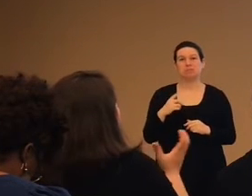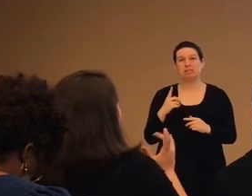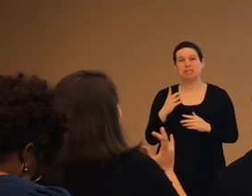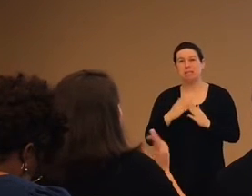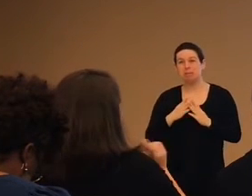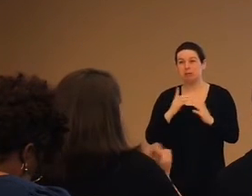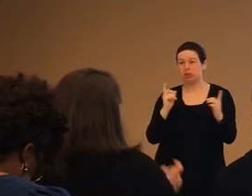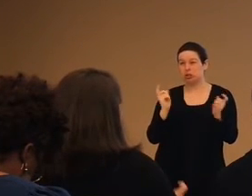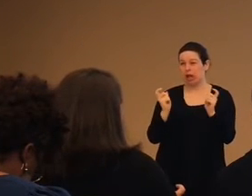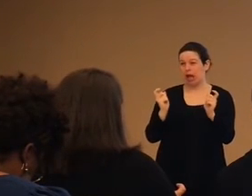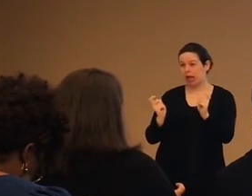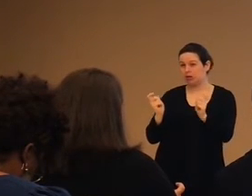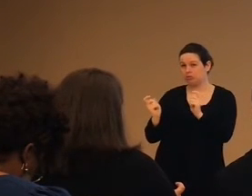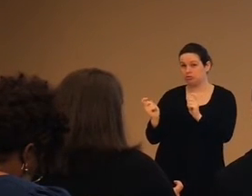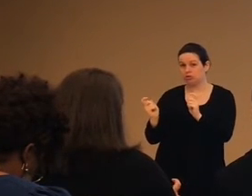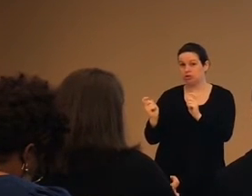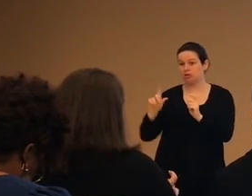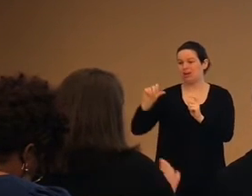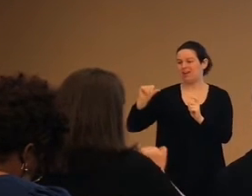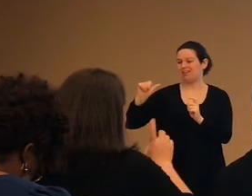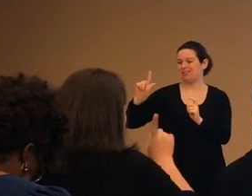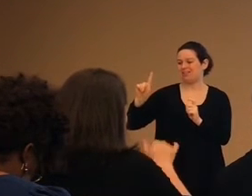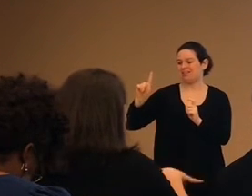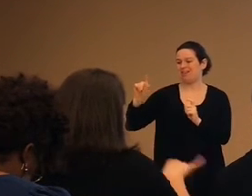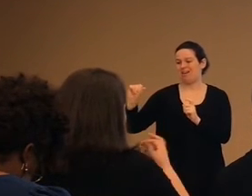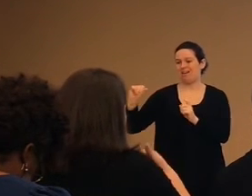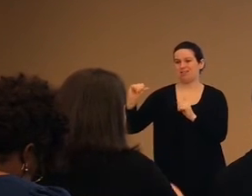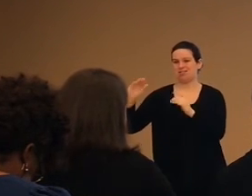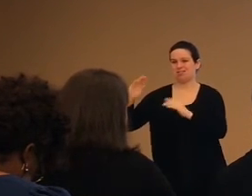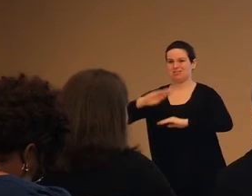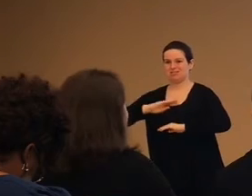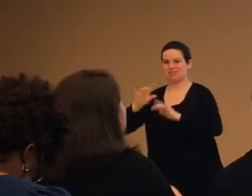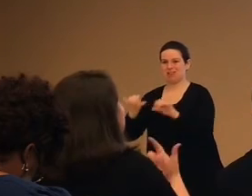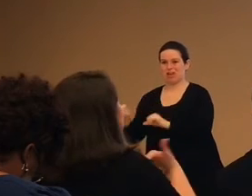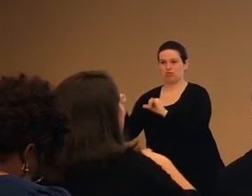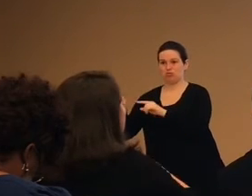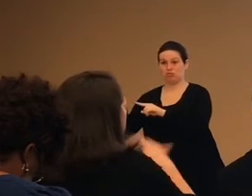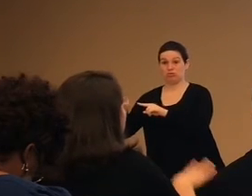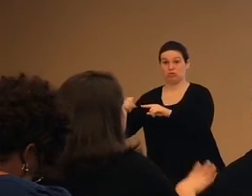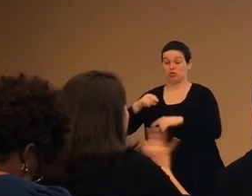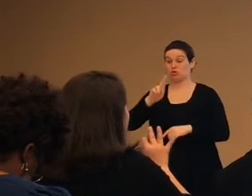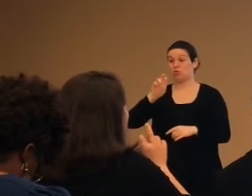Changes to what ABA standards are so we found out that our ramps are slightly